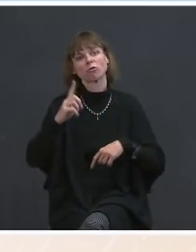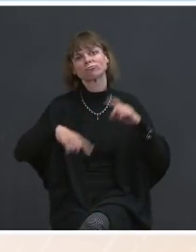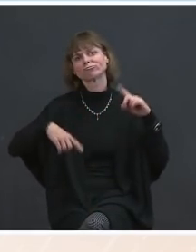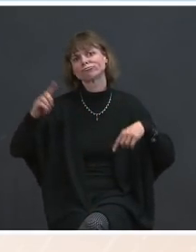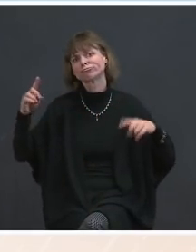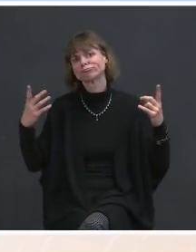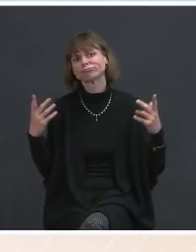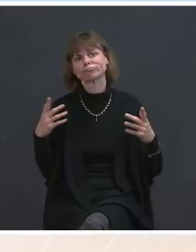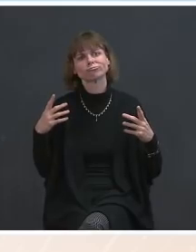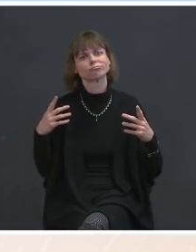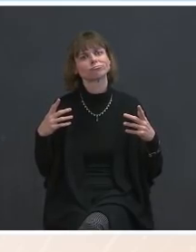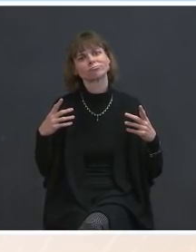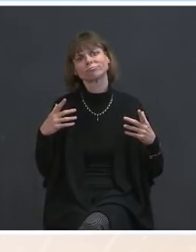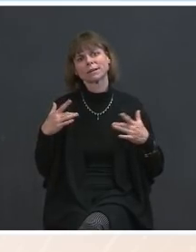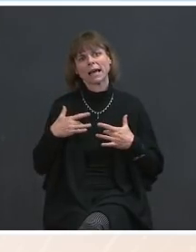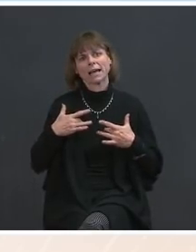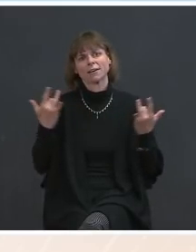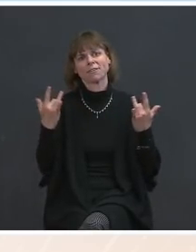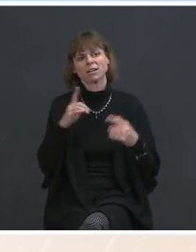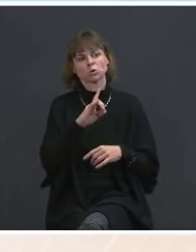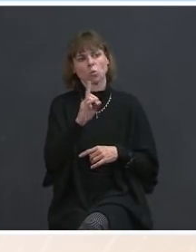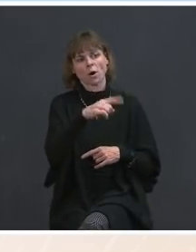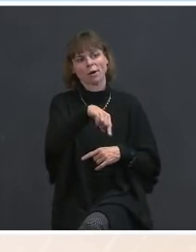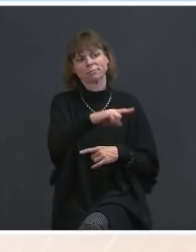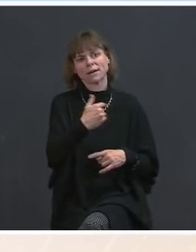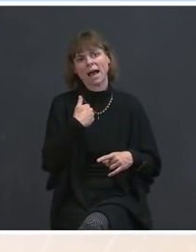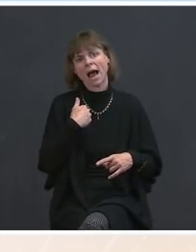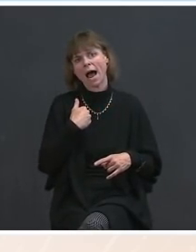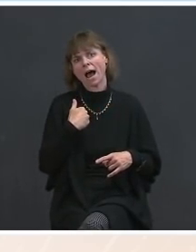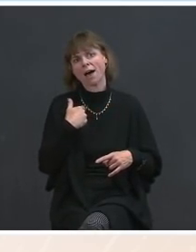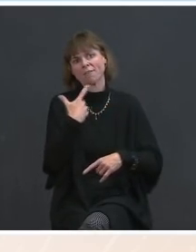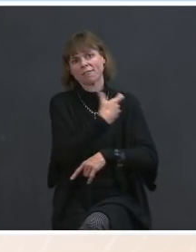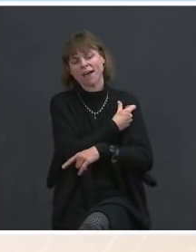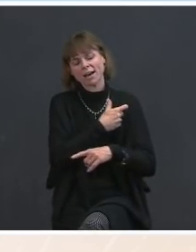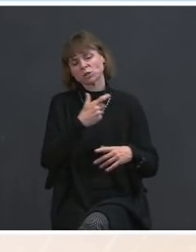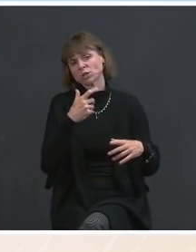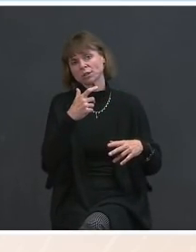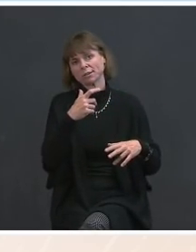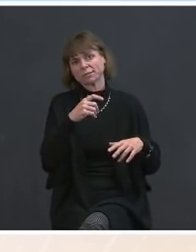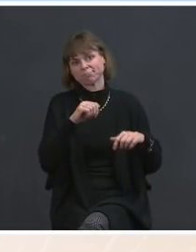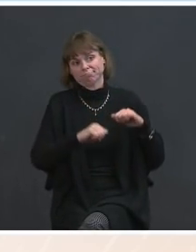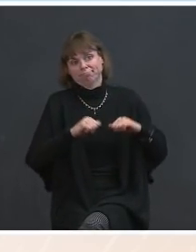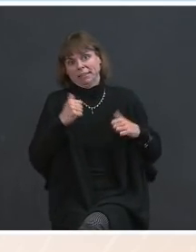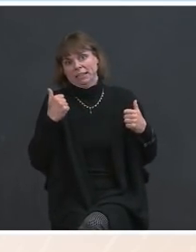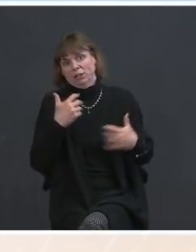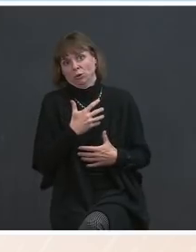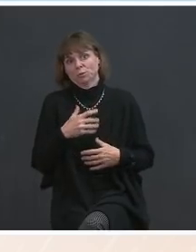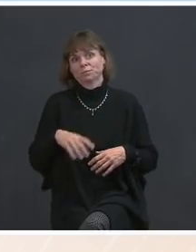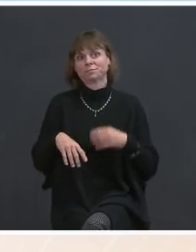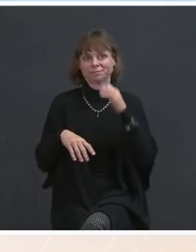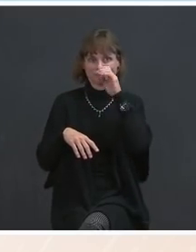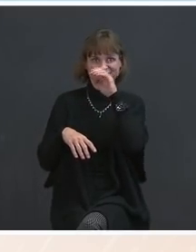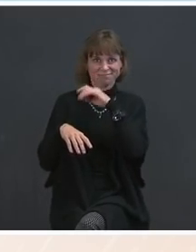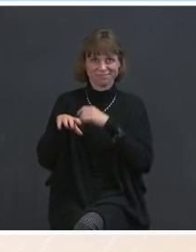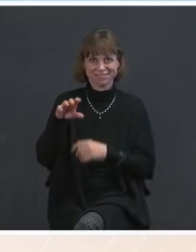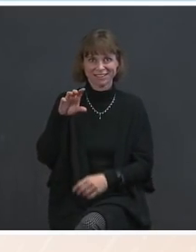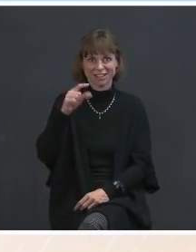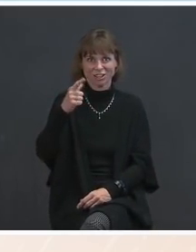where there's vaccine hesitancy. Dr. Nunez-Smith on "The Shade Room." Dr. Fauci did an interview with Gloria Estefan, which now I want to go find and watch myself,